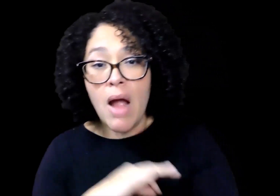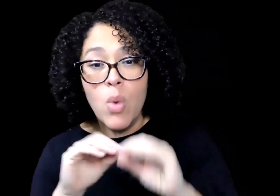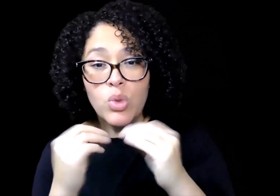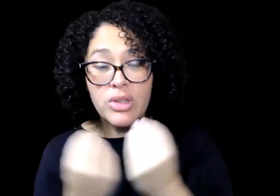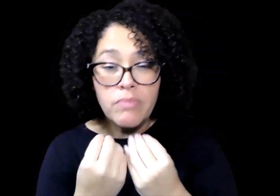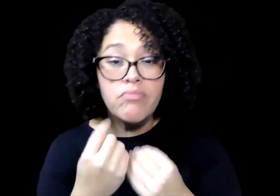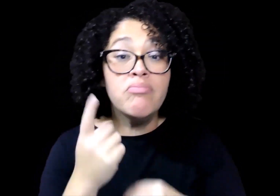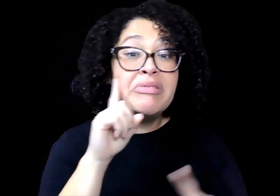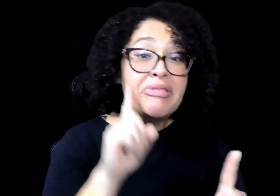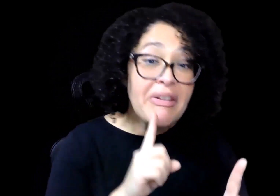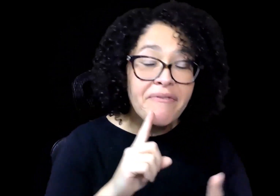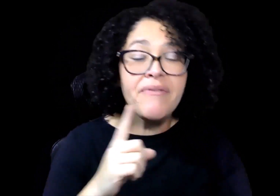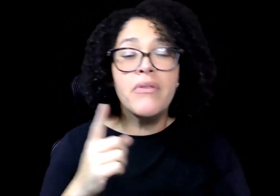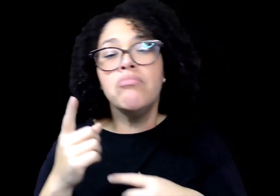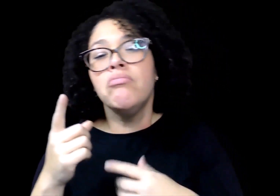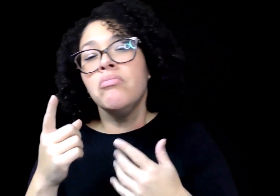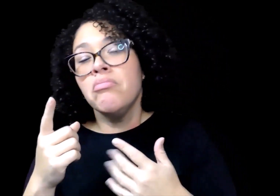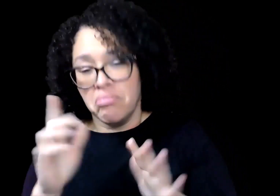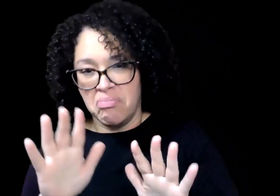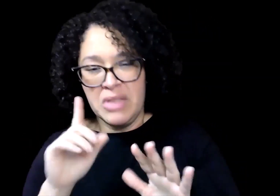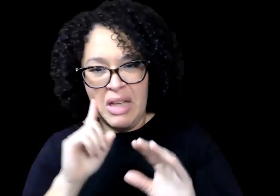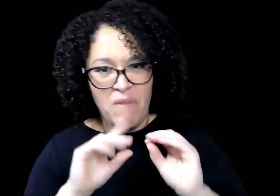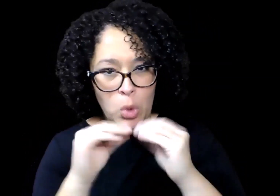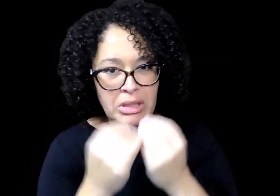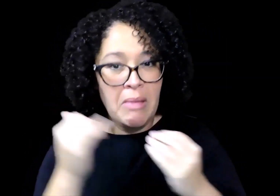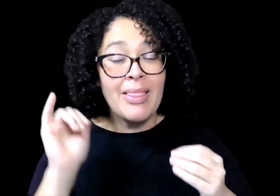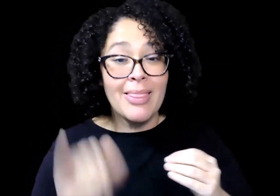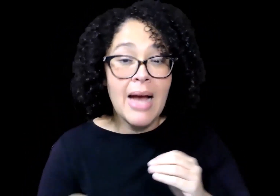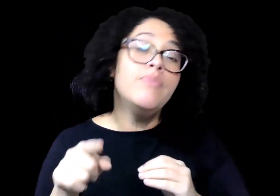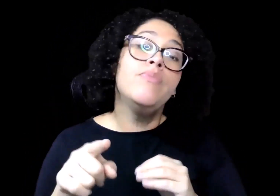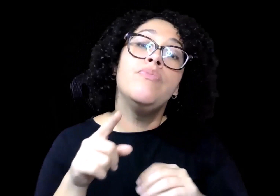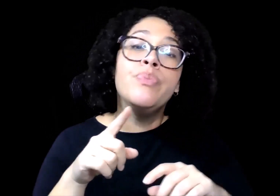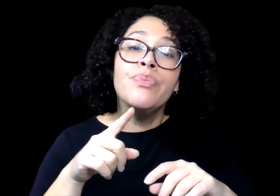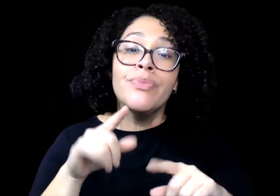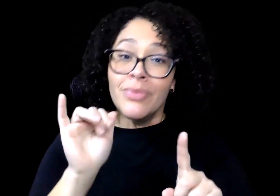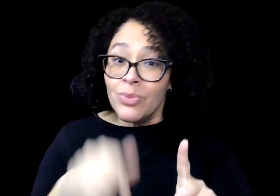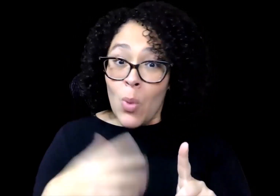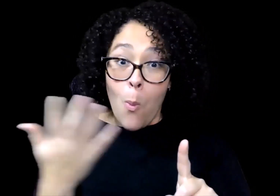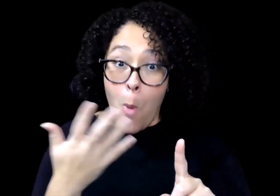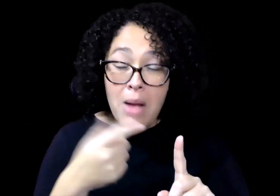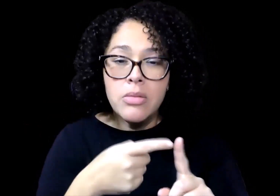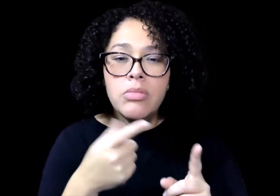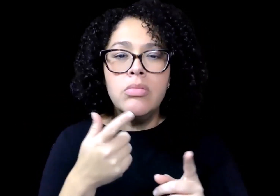for non-profits or for-profit organizations especially those that are serving deaf people